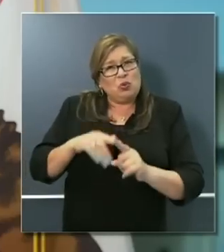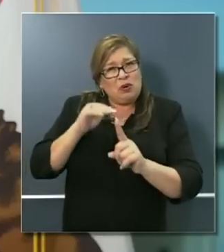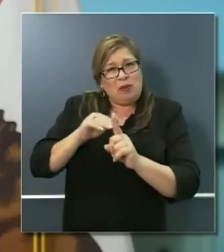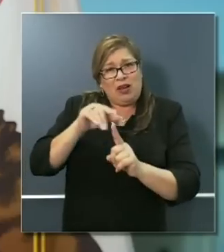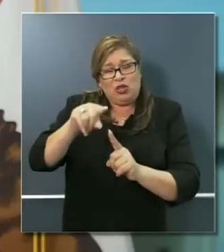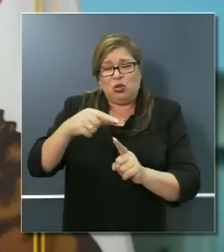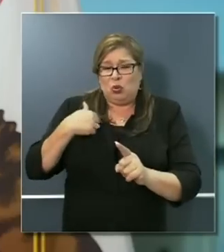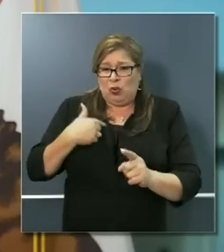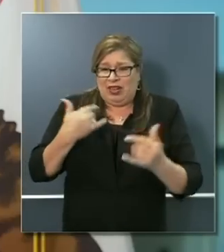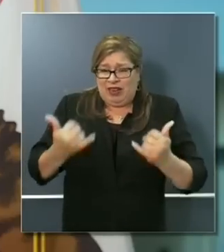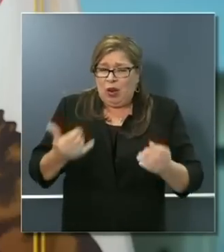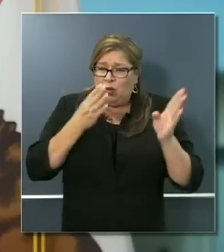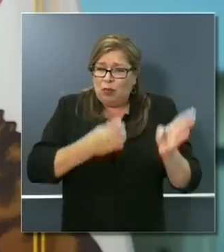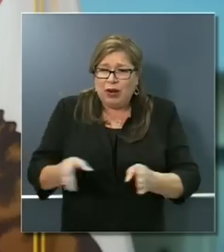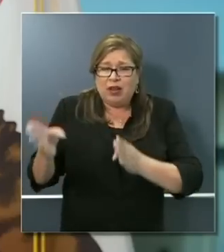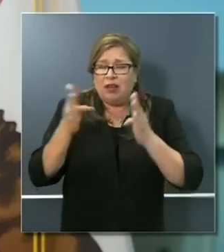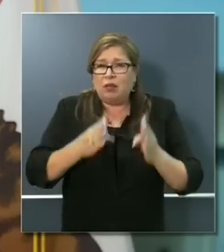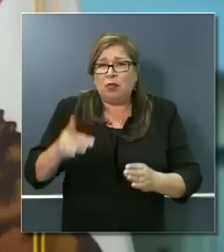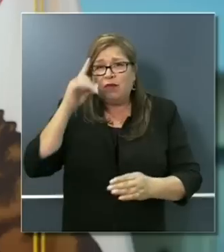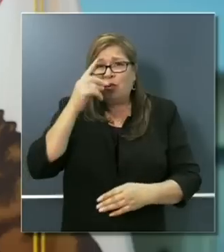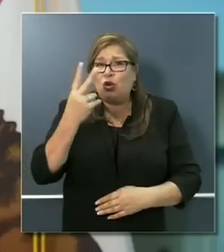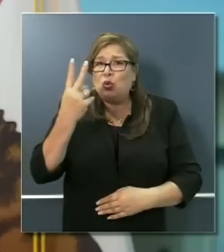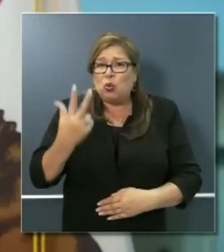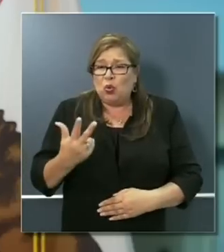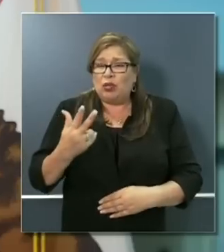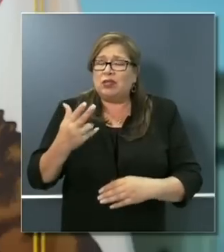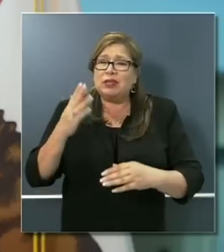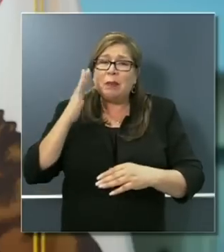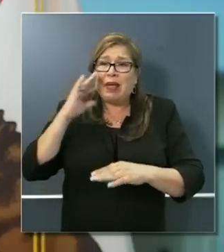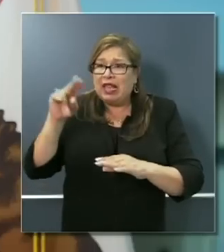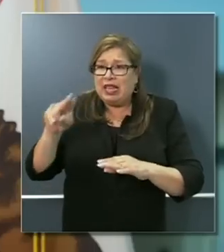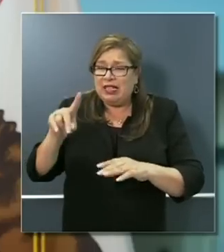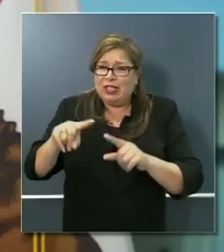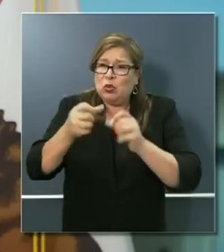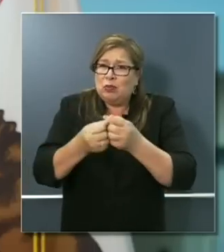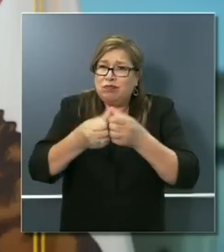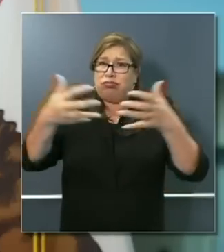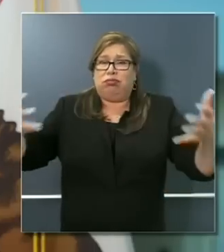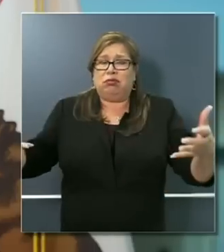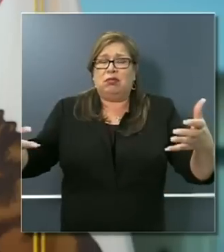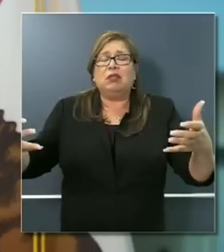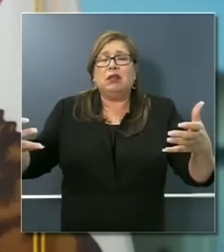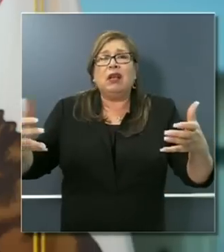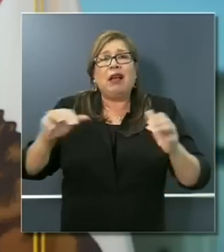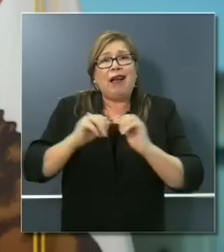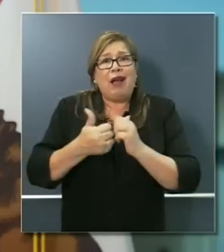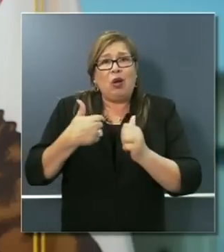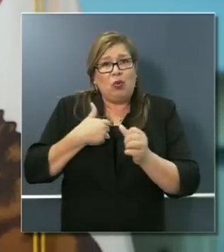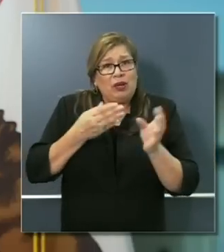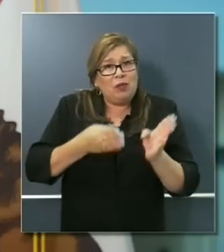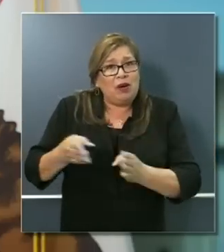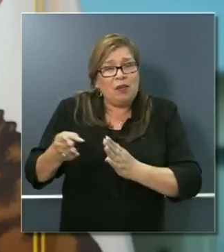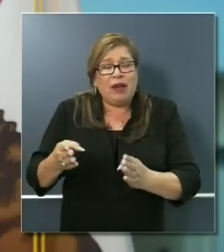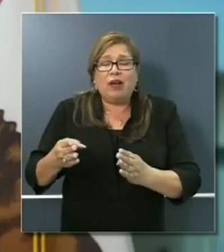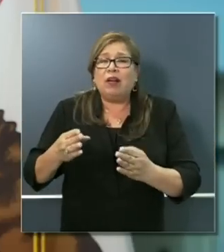OF THE ATTACK OF THIS VIRUS AND THE NATURE OF OUR FOCUS, AS IT RELATES TO PREPARING FOR THIS SURGE.